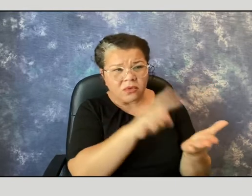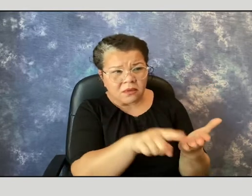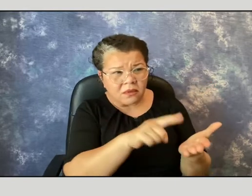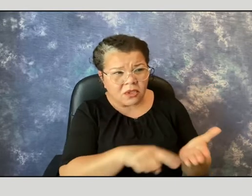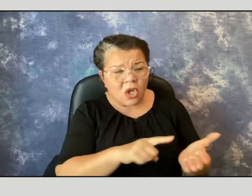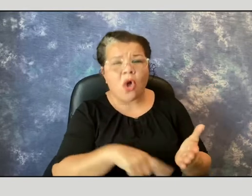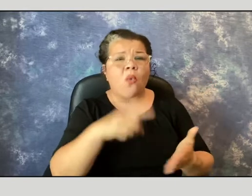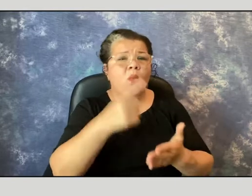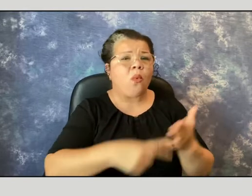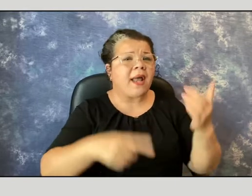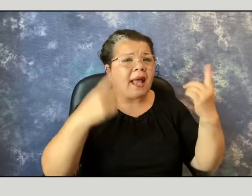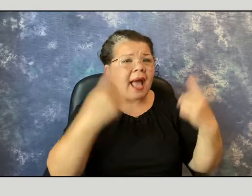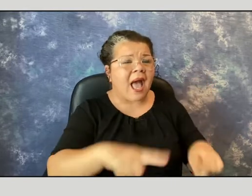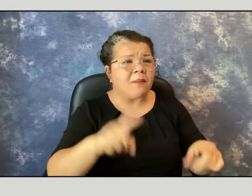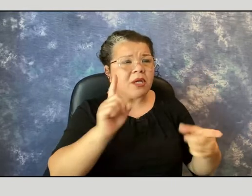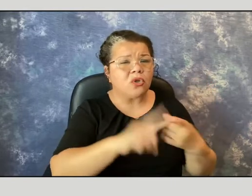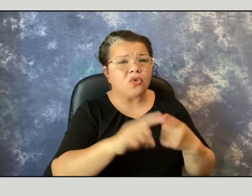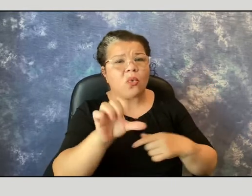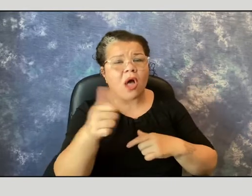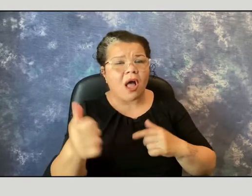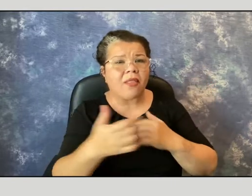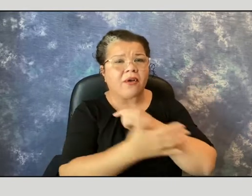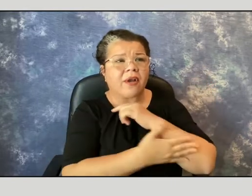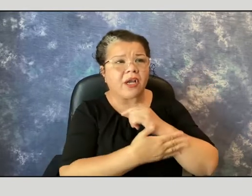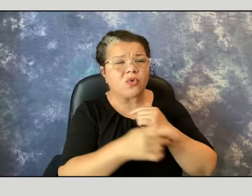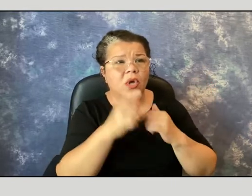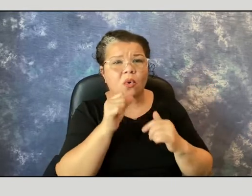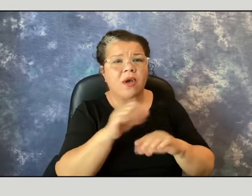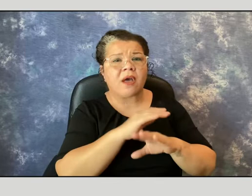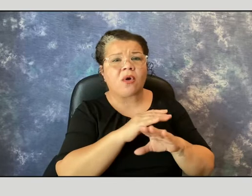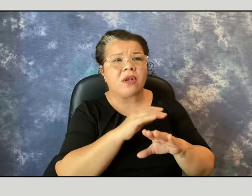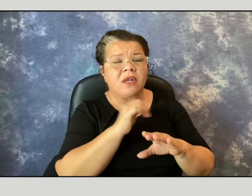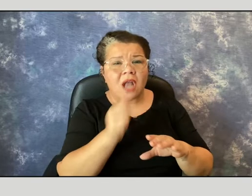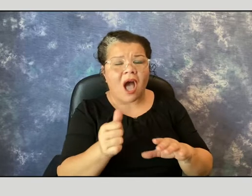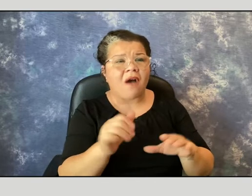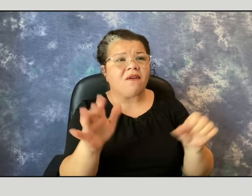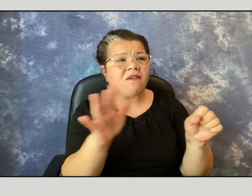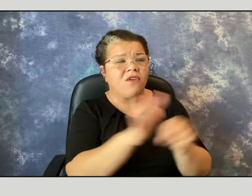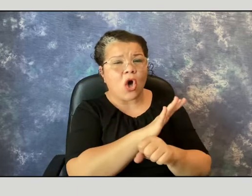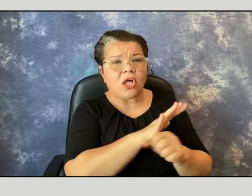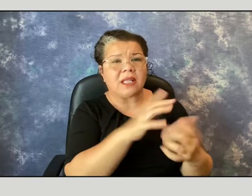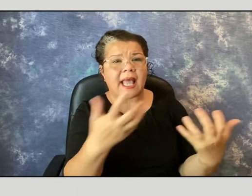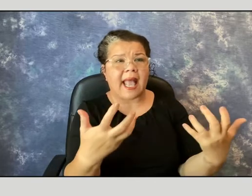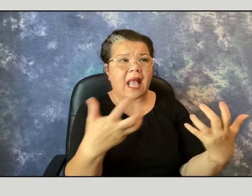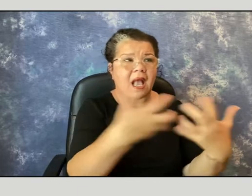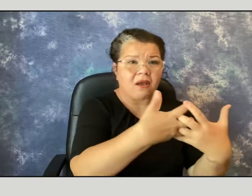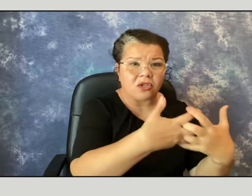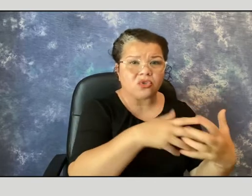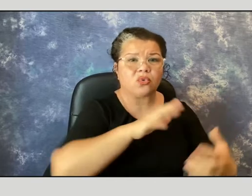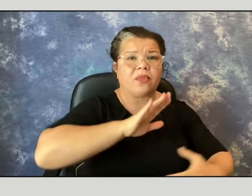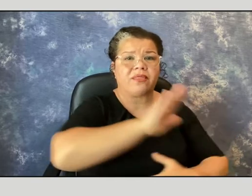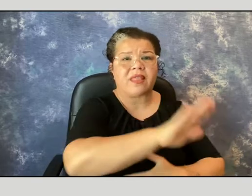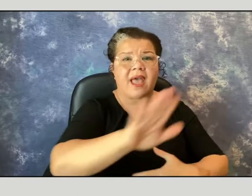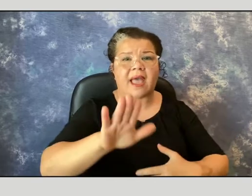that have incorporated fully into their empires, and how the struggles continue in those places